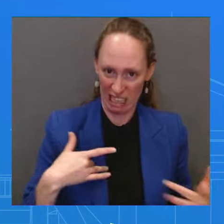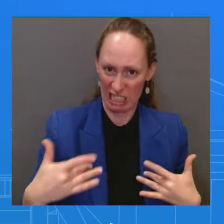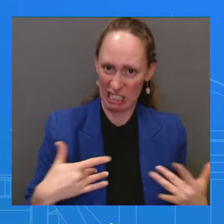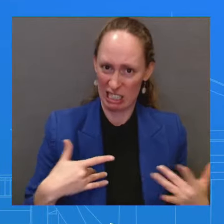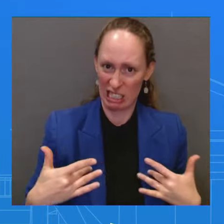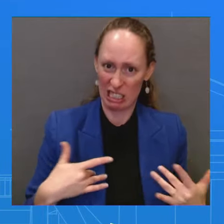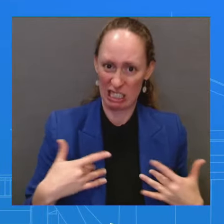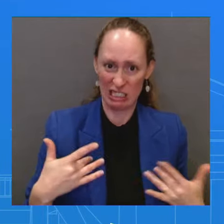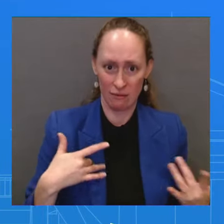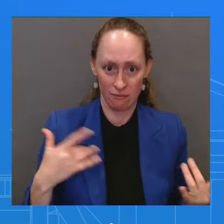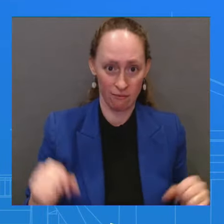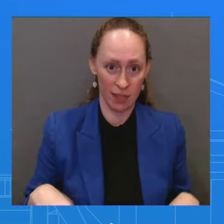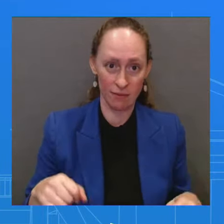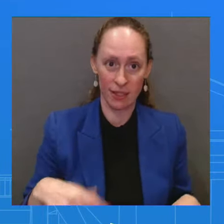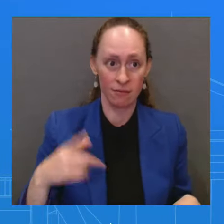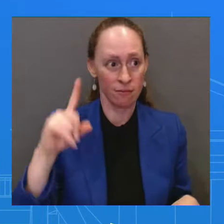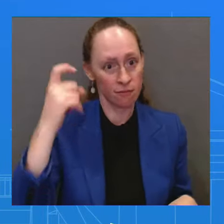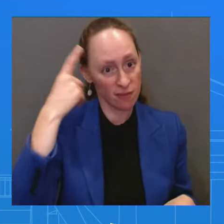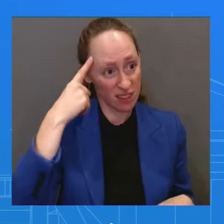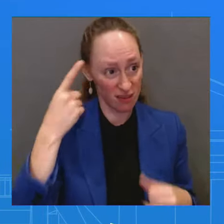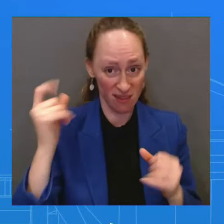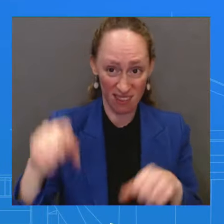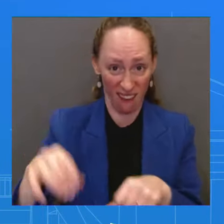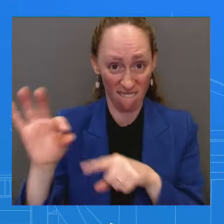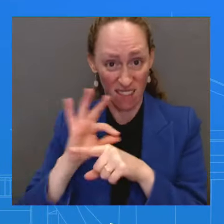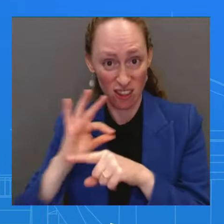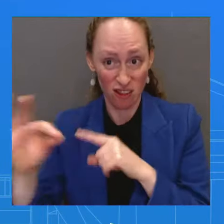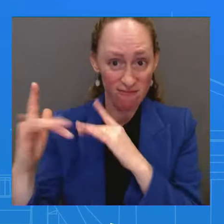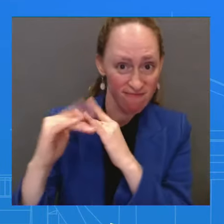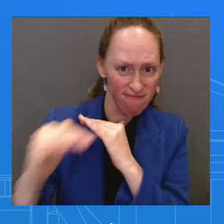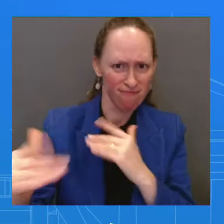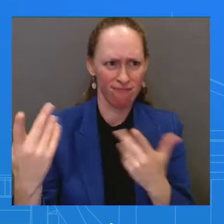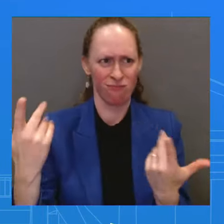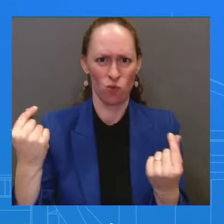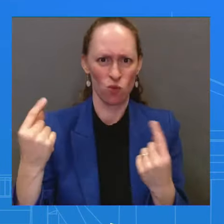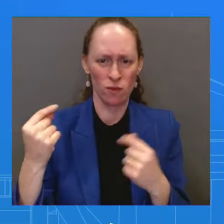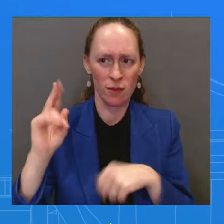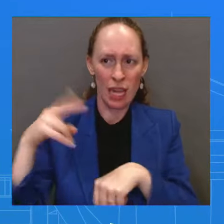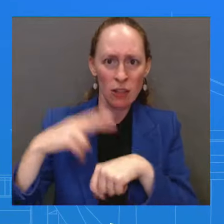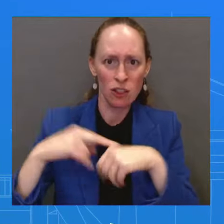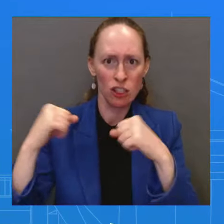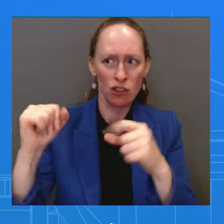Are there particular scenarios that you're concerned about, you know, in the next week or however long it takes